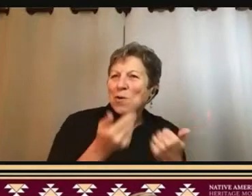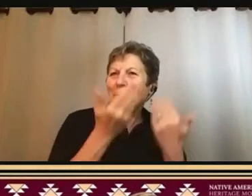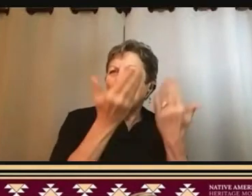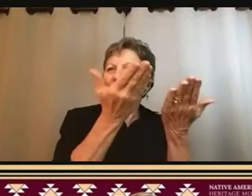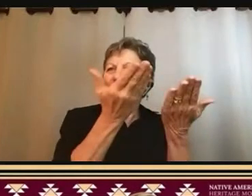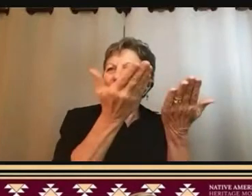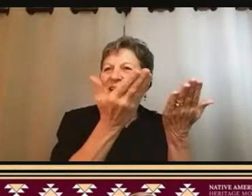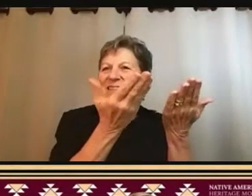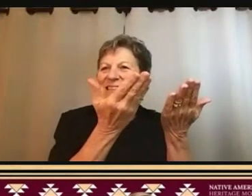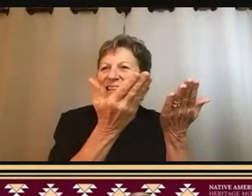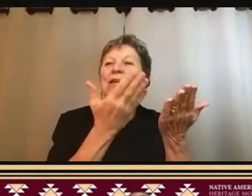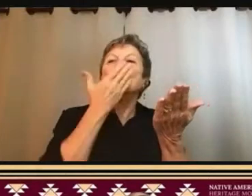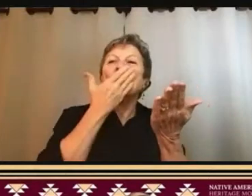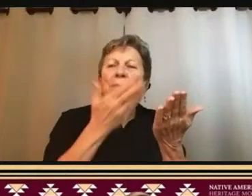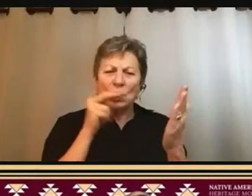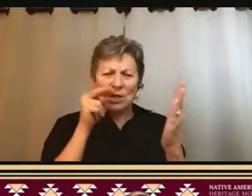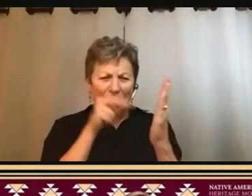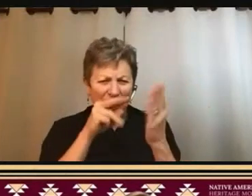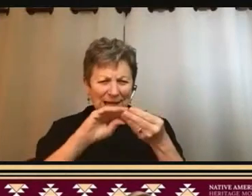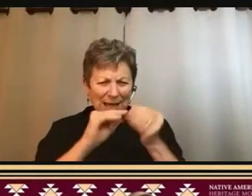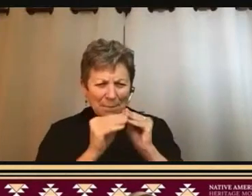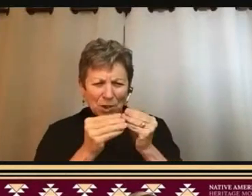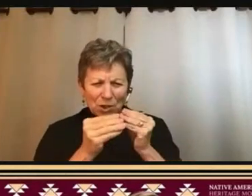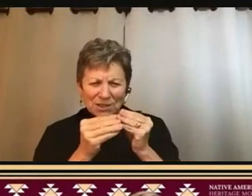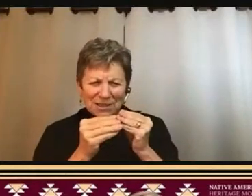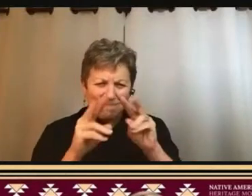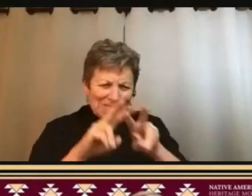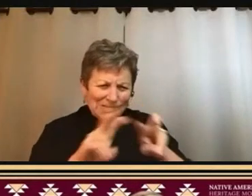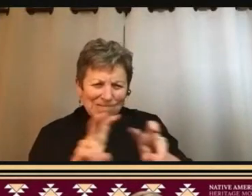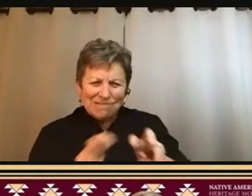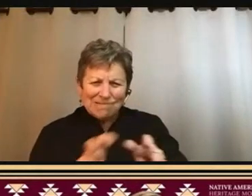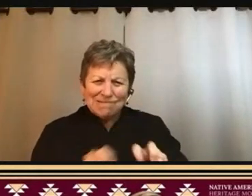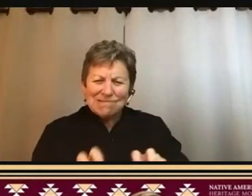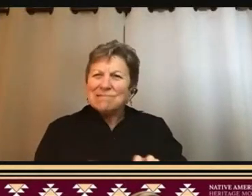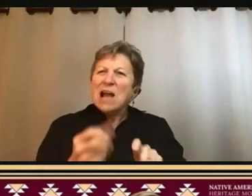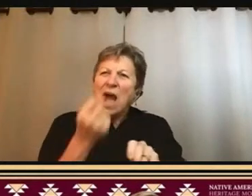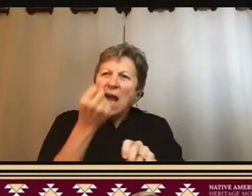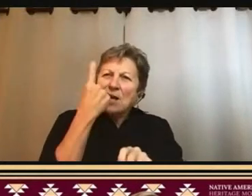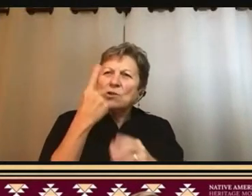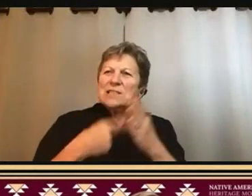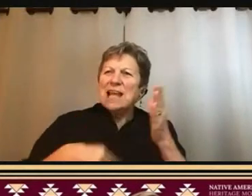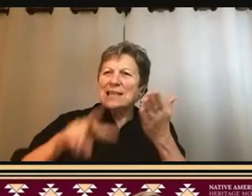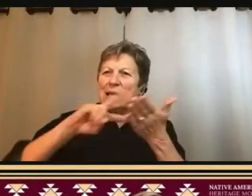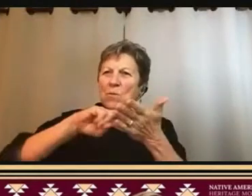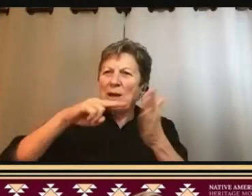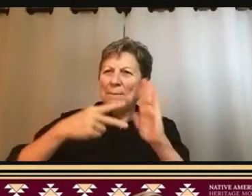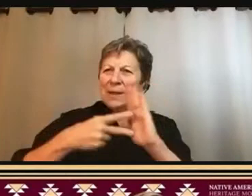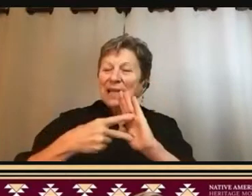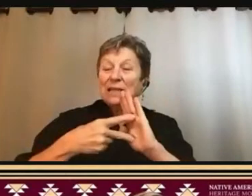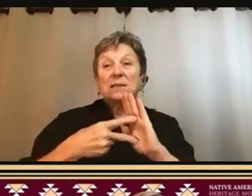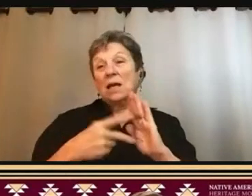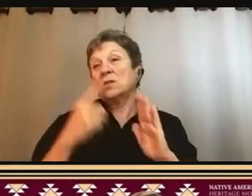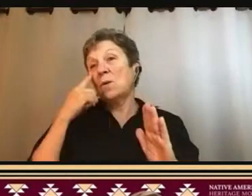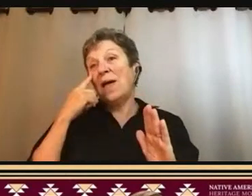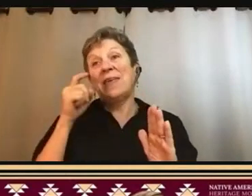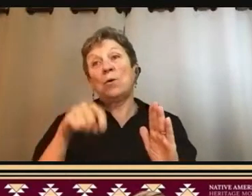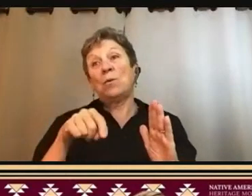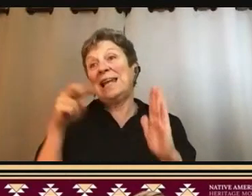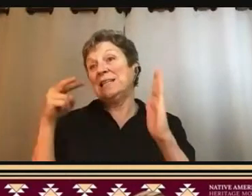DRIVE THAT. AND SO I'M VERY GOOD AT LOOKING